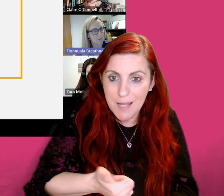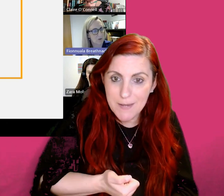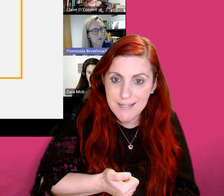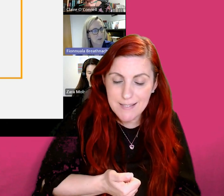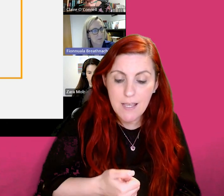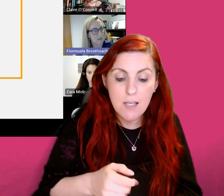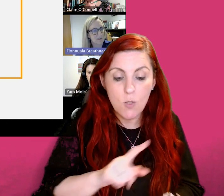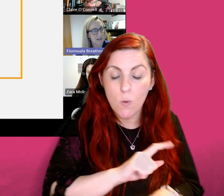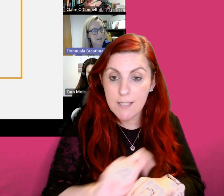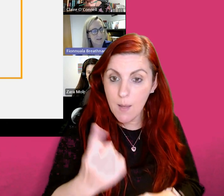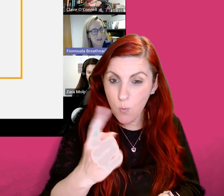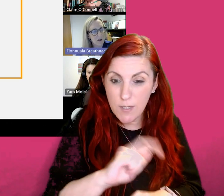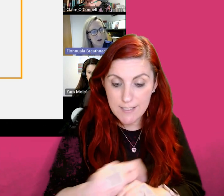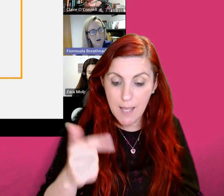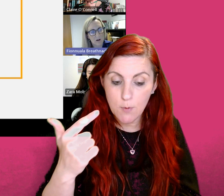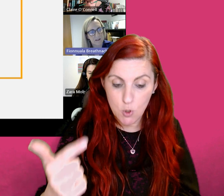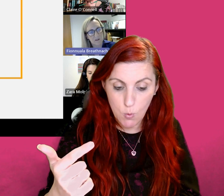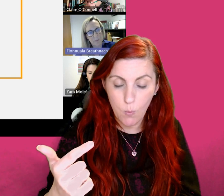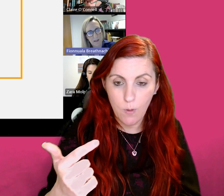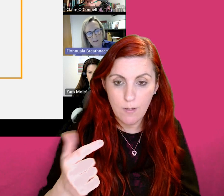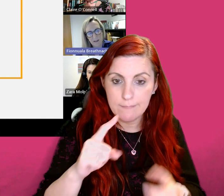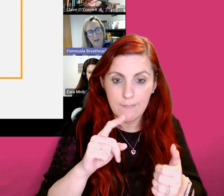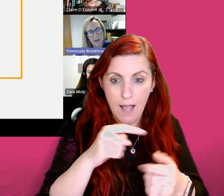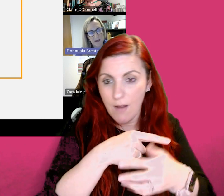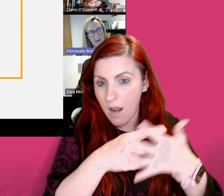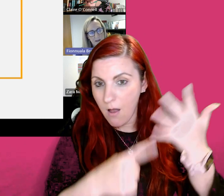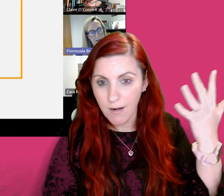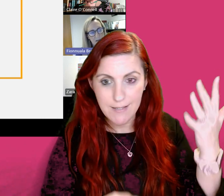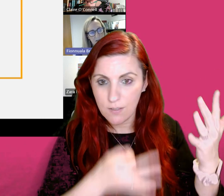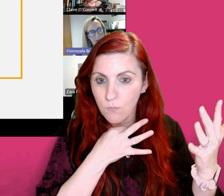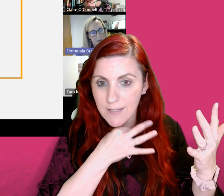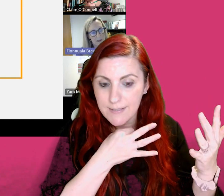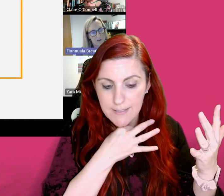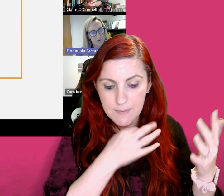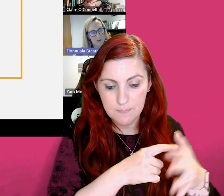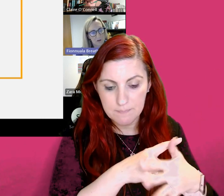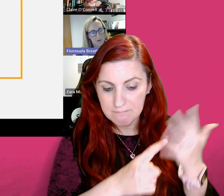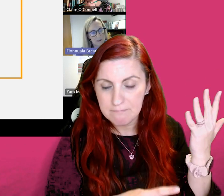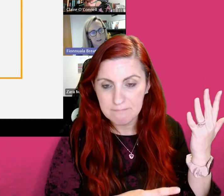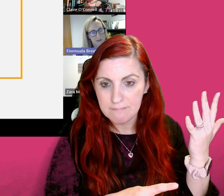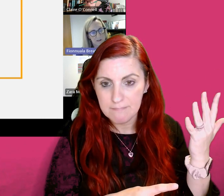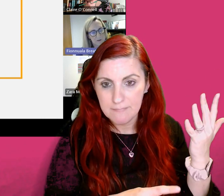or type two diabetes this long list of basically anything on the menu that you could list as an